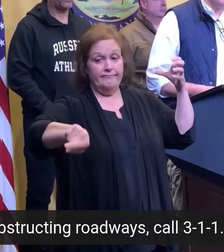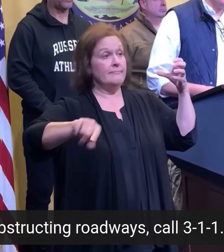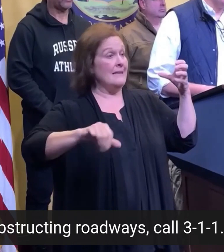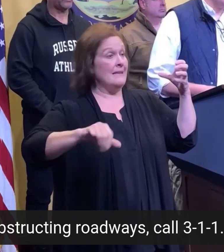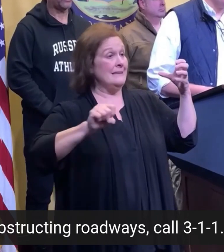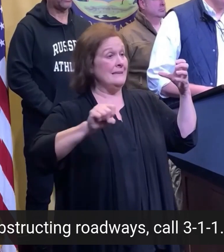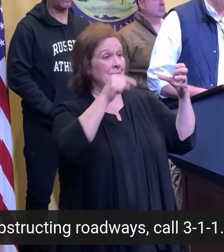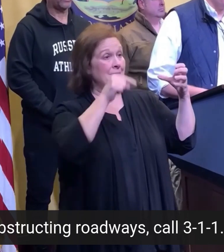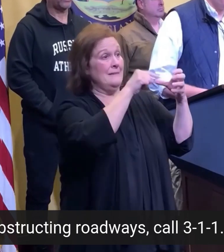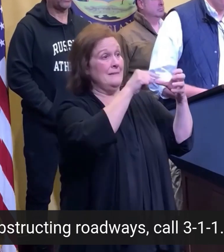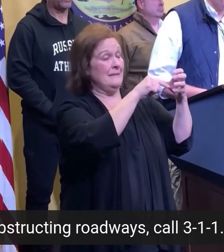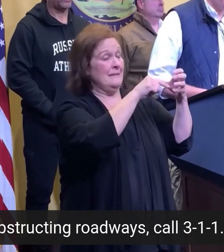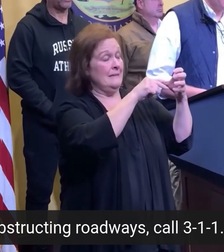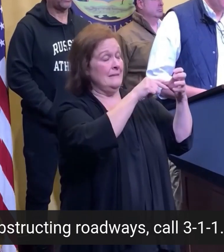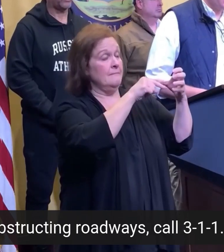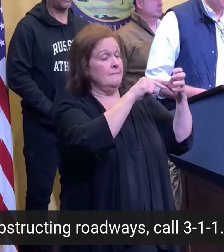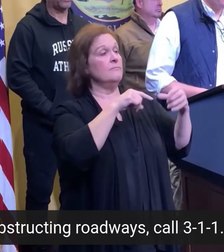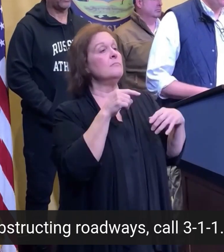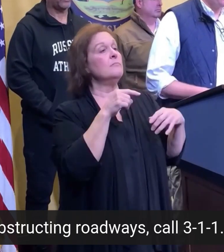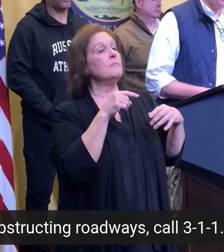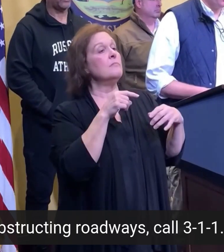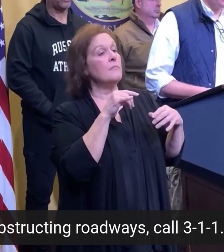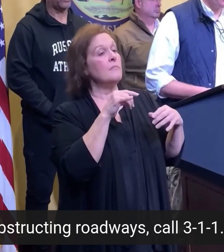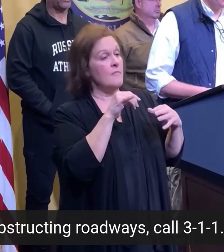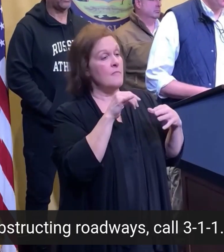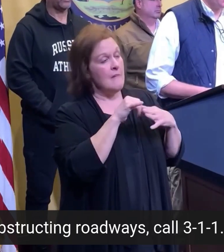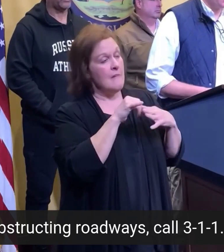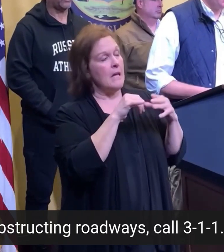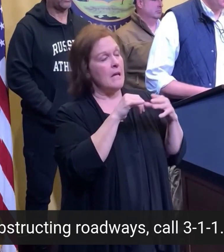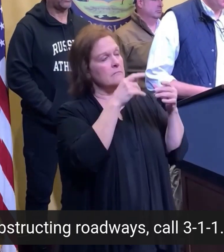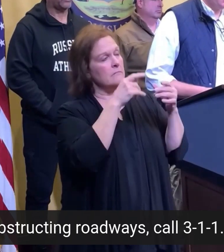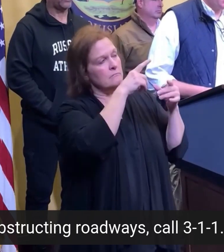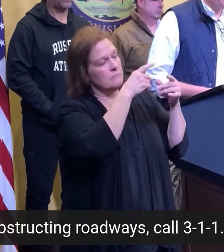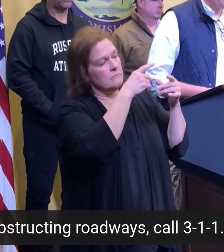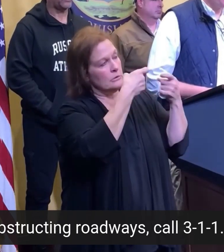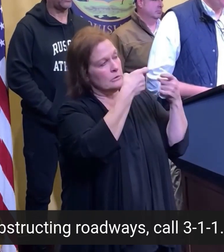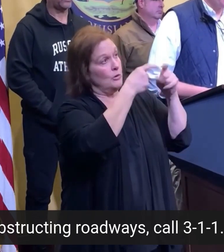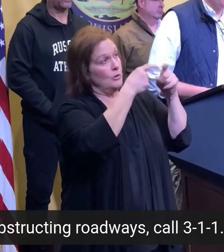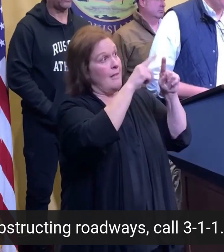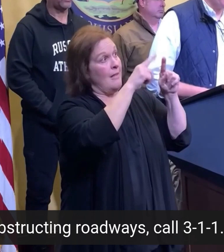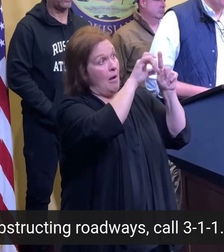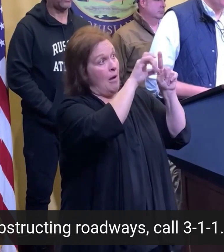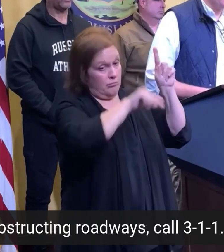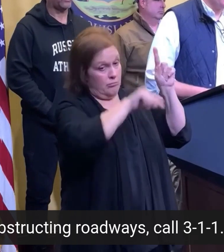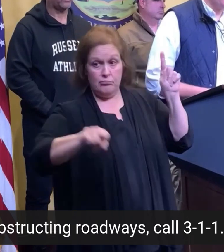lines you see within our city transmission brings it to the city three transmission line segments